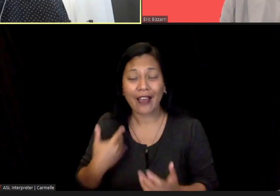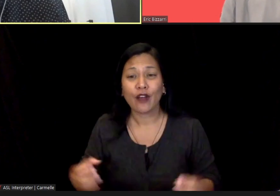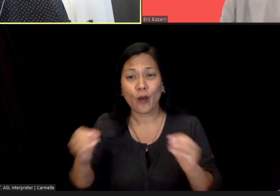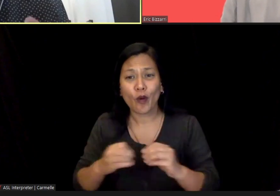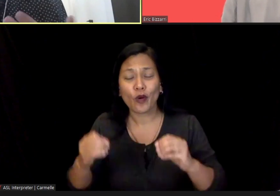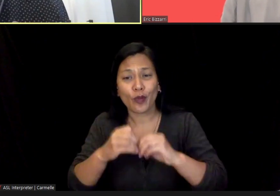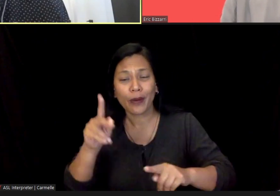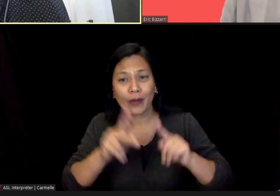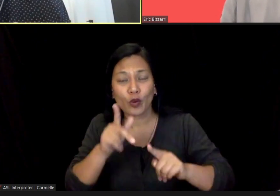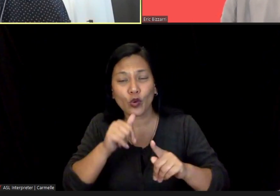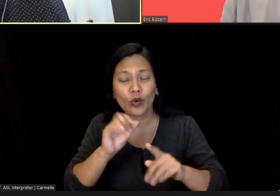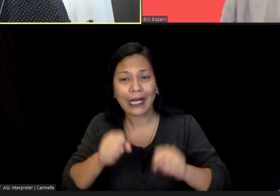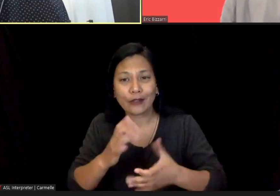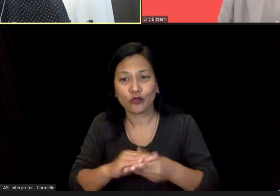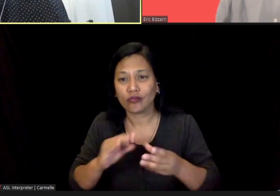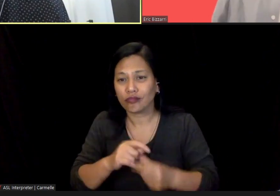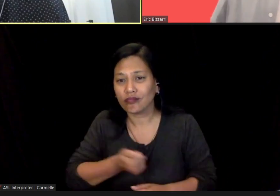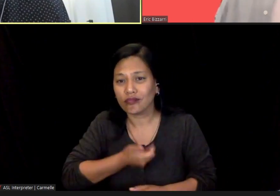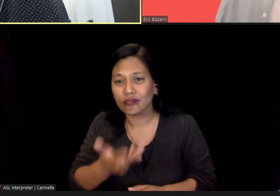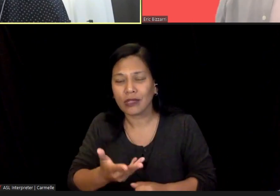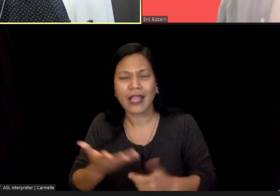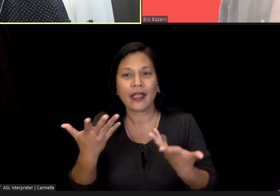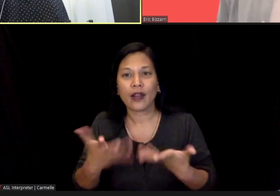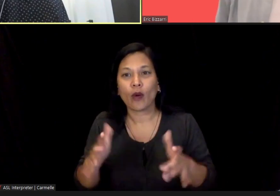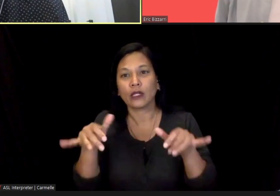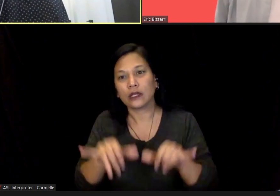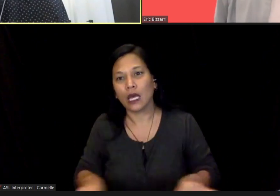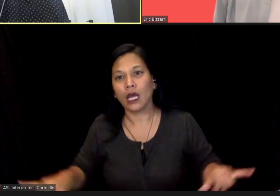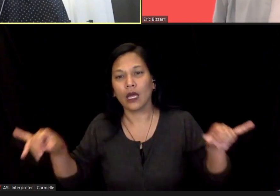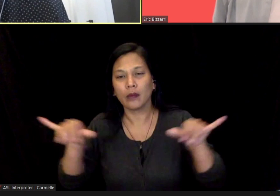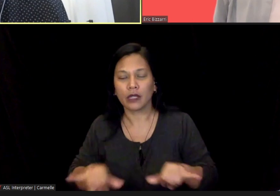There are more audiences that want something different than the status quo or what's been done.